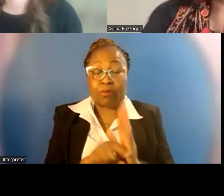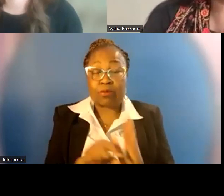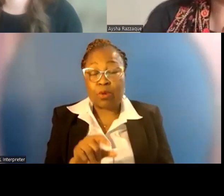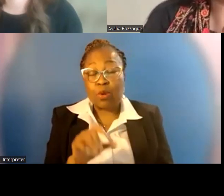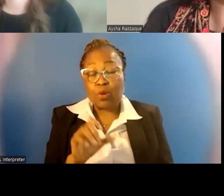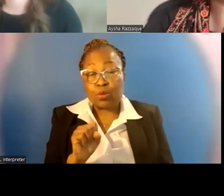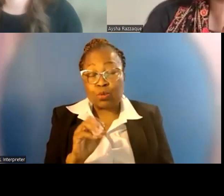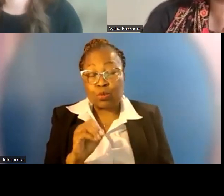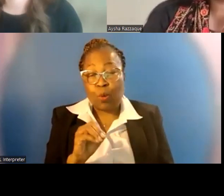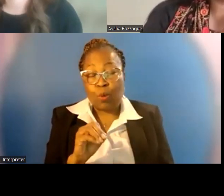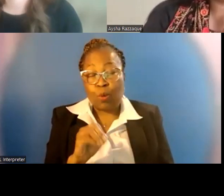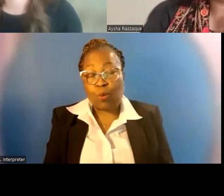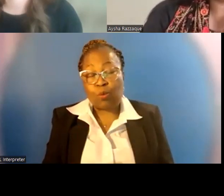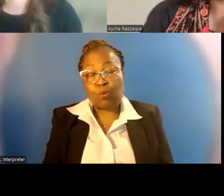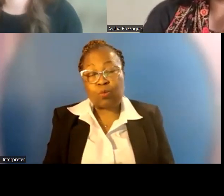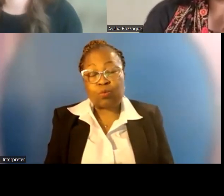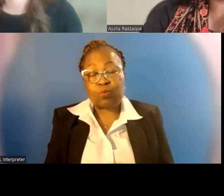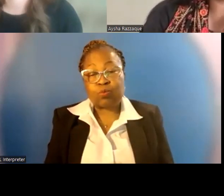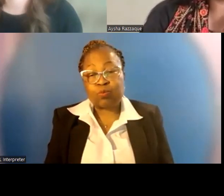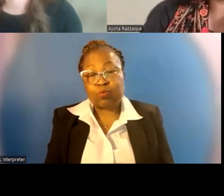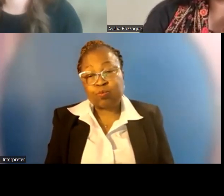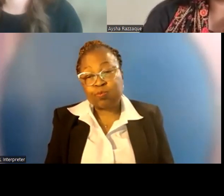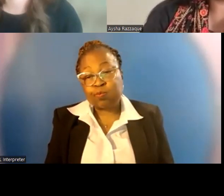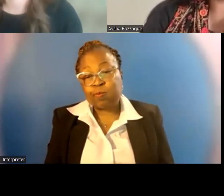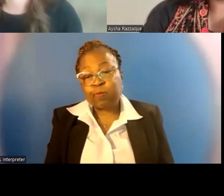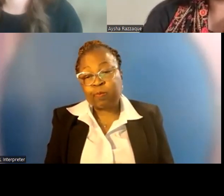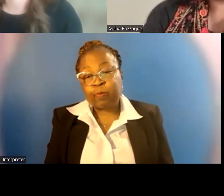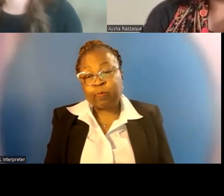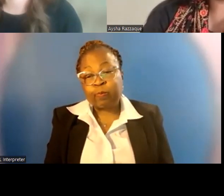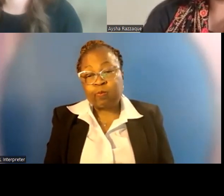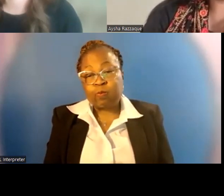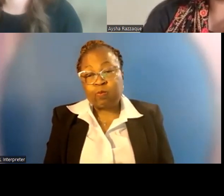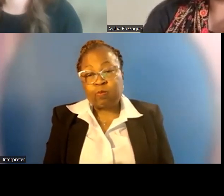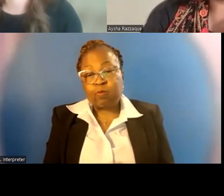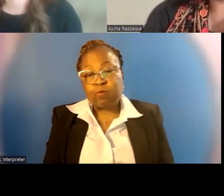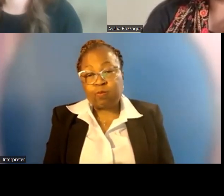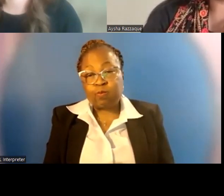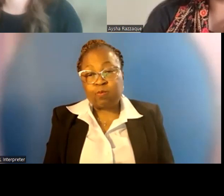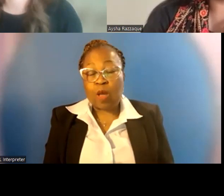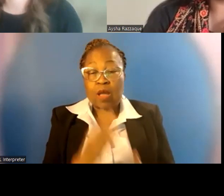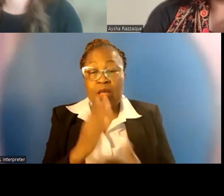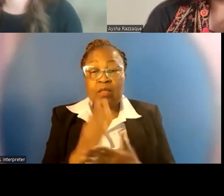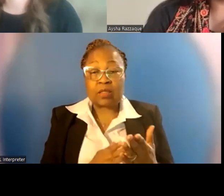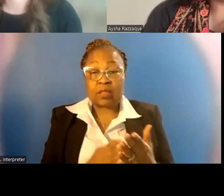So a couple of points that I kind of wanna cover